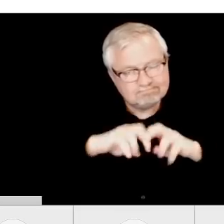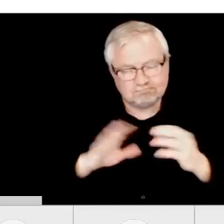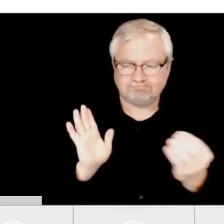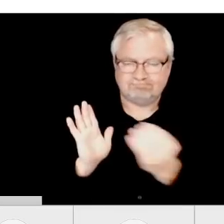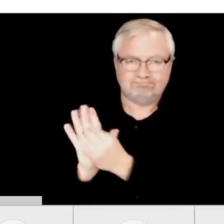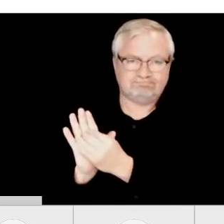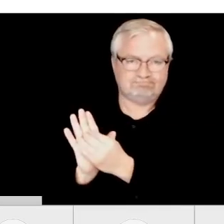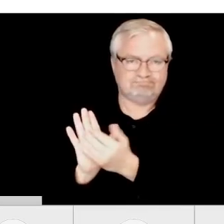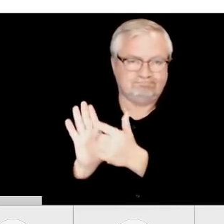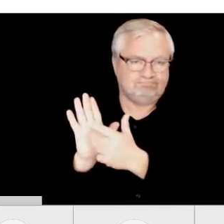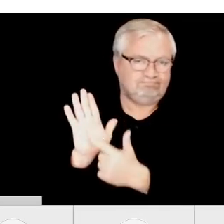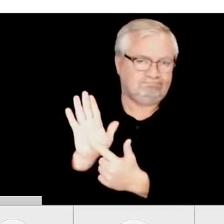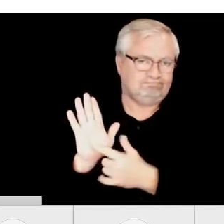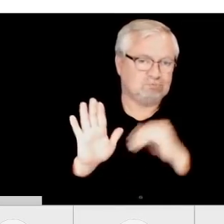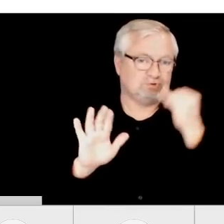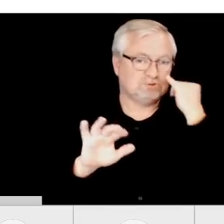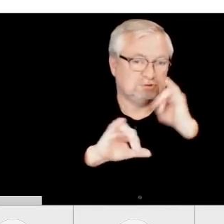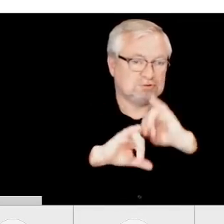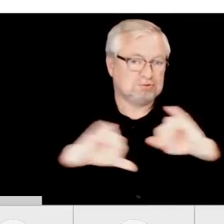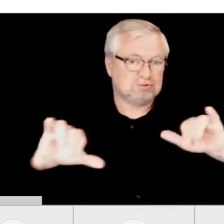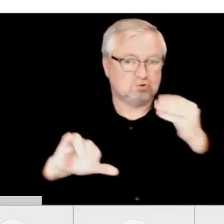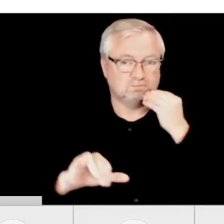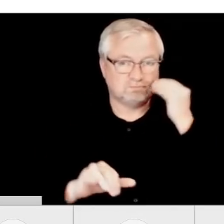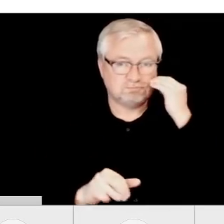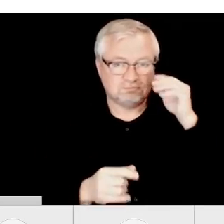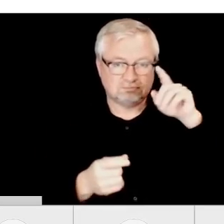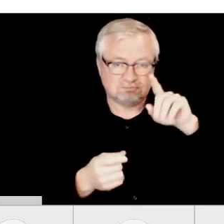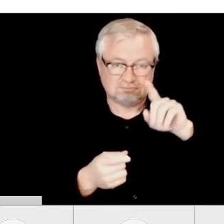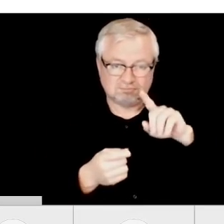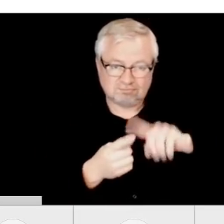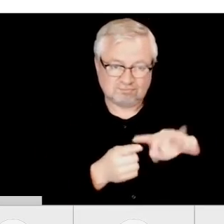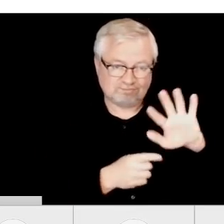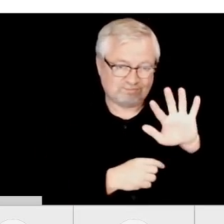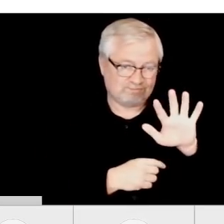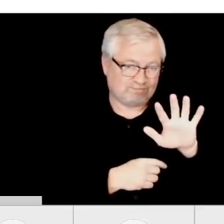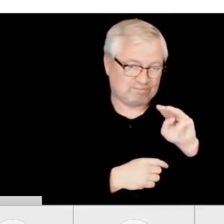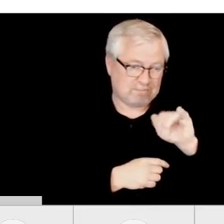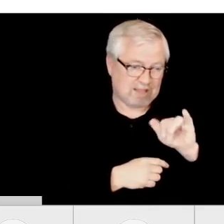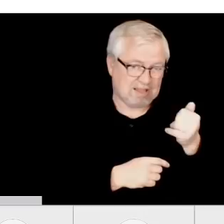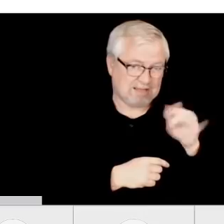stay at home order you see a drop in the peak and a shift to the right.